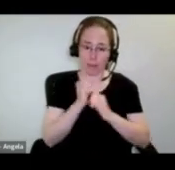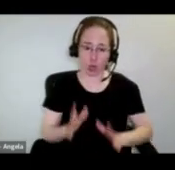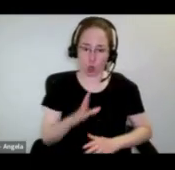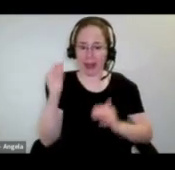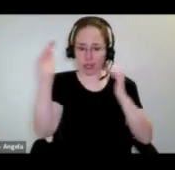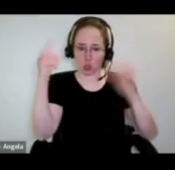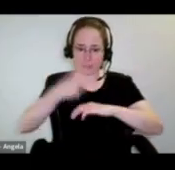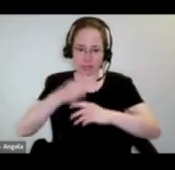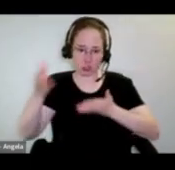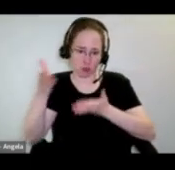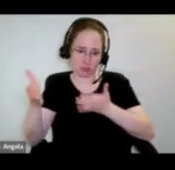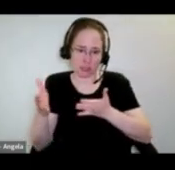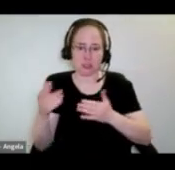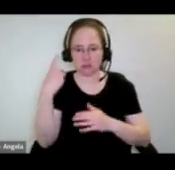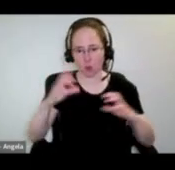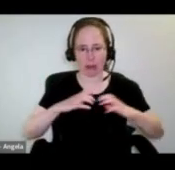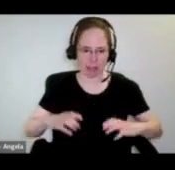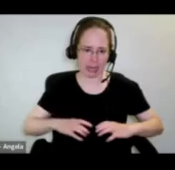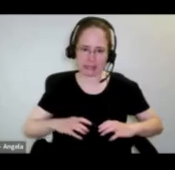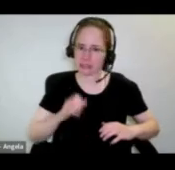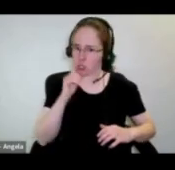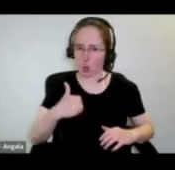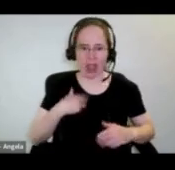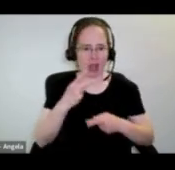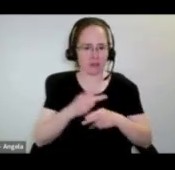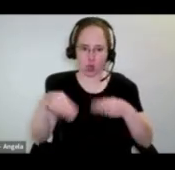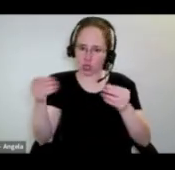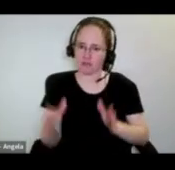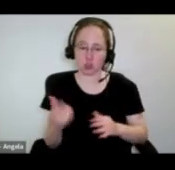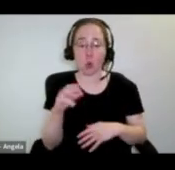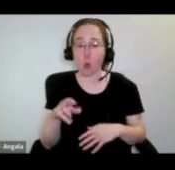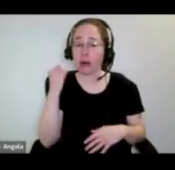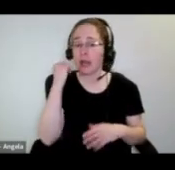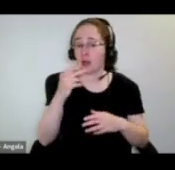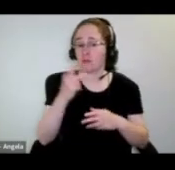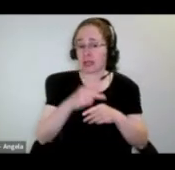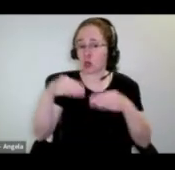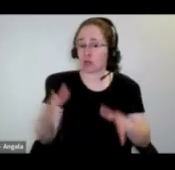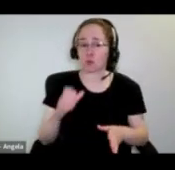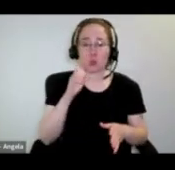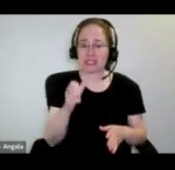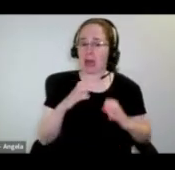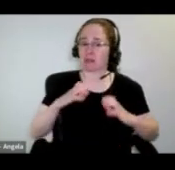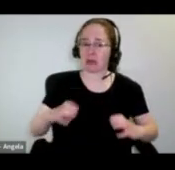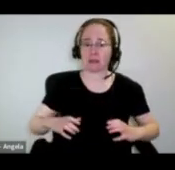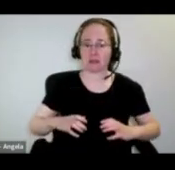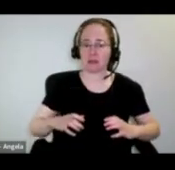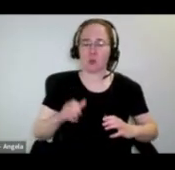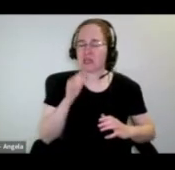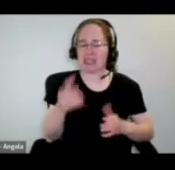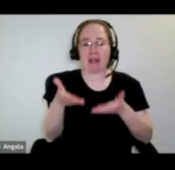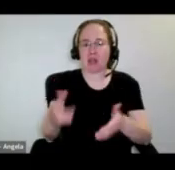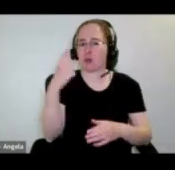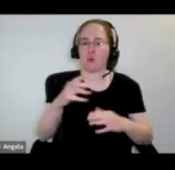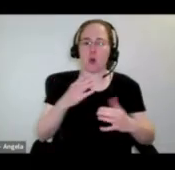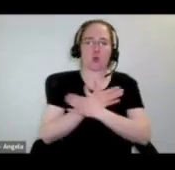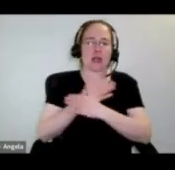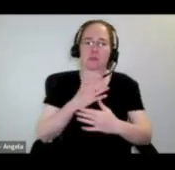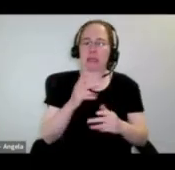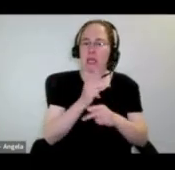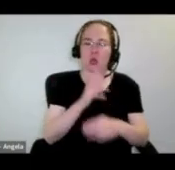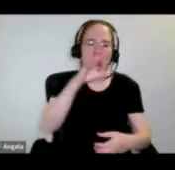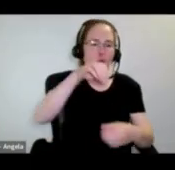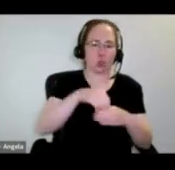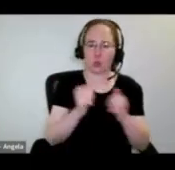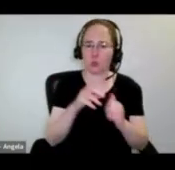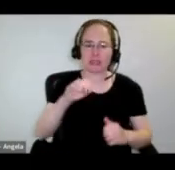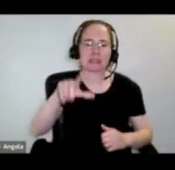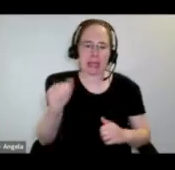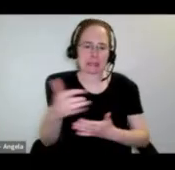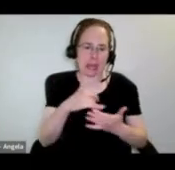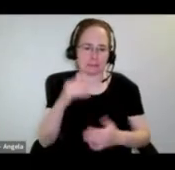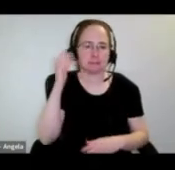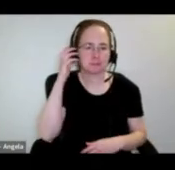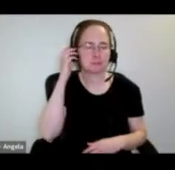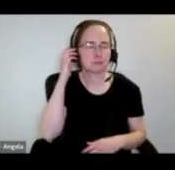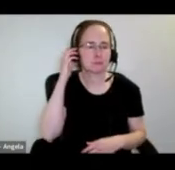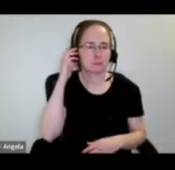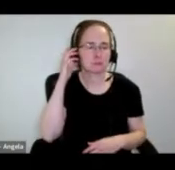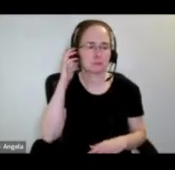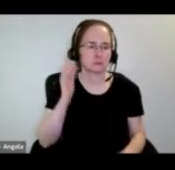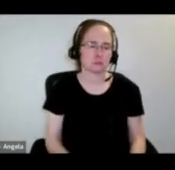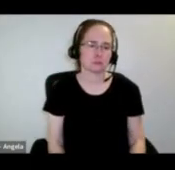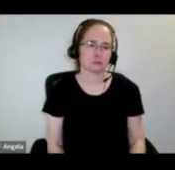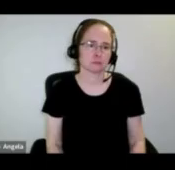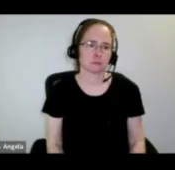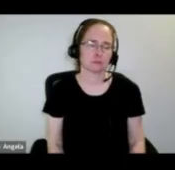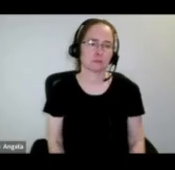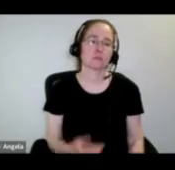David Watkins: Let's clarify, what that means is personal care, homemaker, and adult day services for those clients who don't have caregivers, or when the caregiver was not the client for respite care, were not included in the data set.